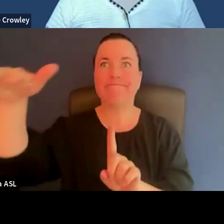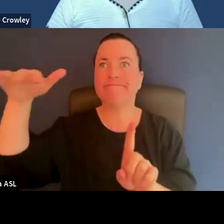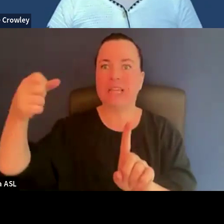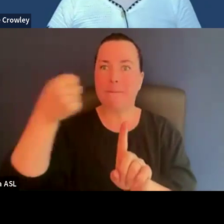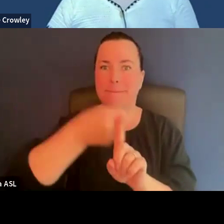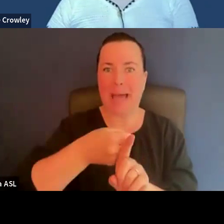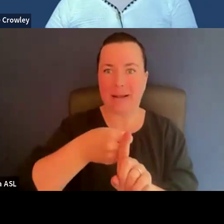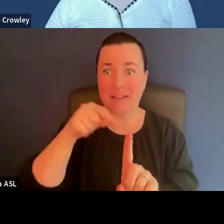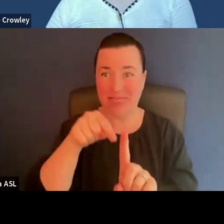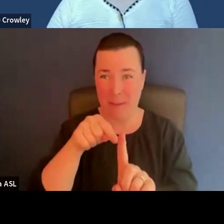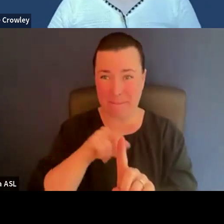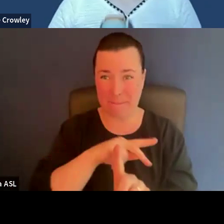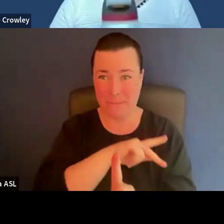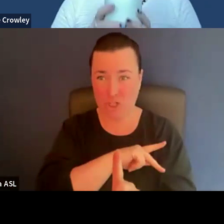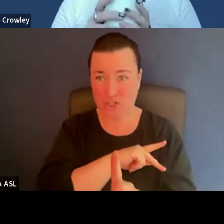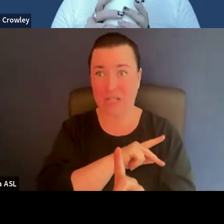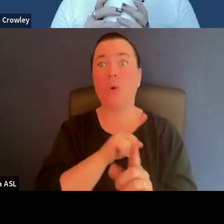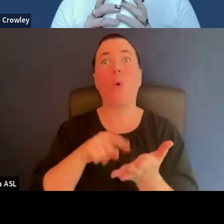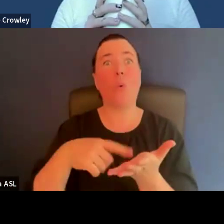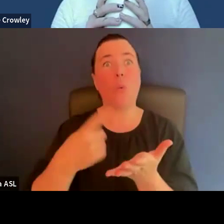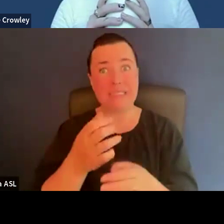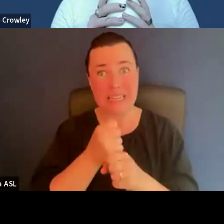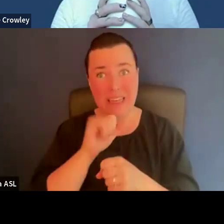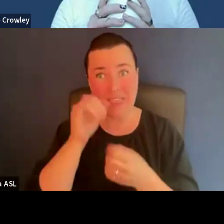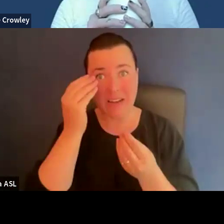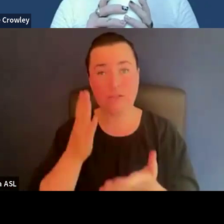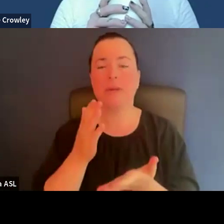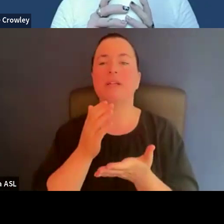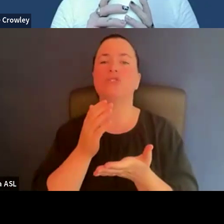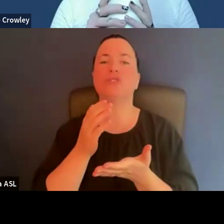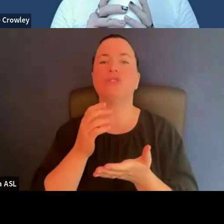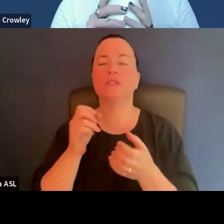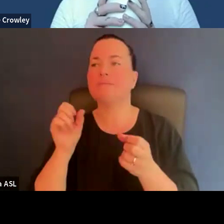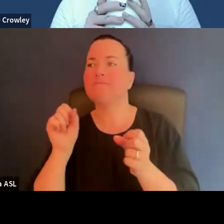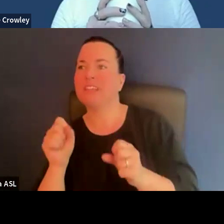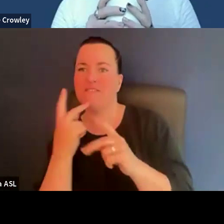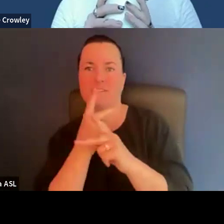they can sort of plug themselves in the best way for them, you know?